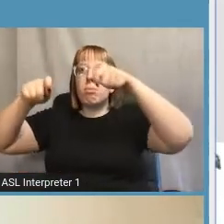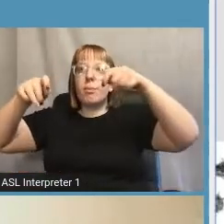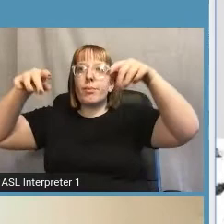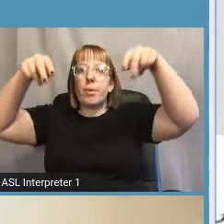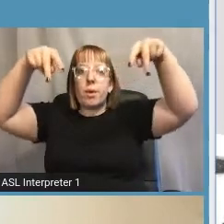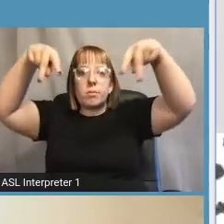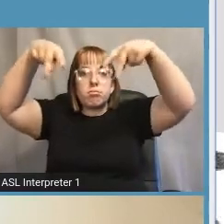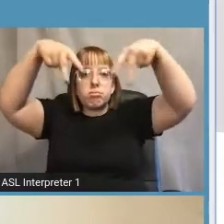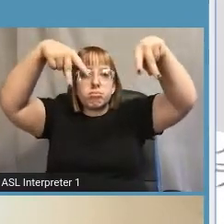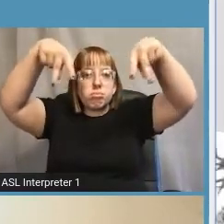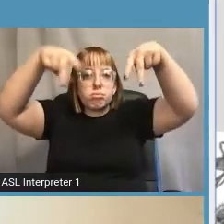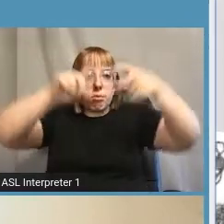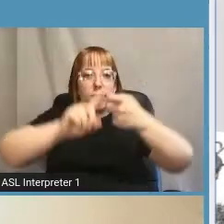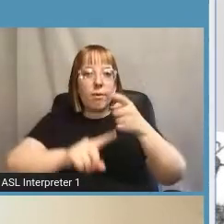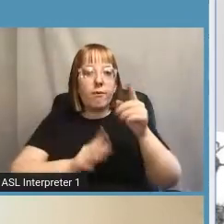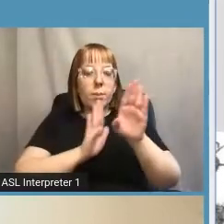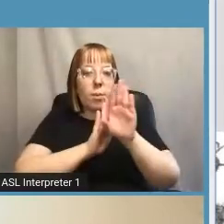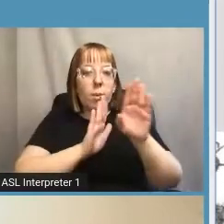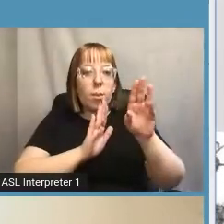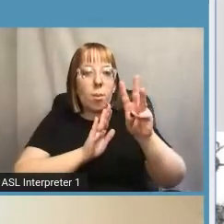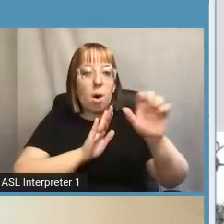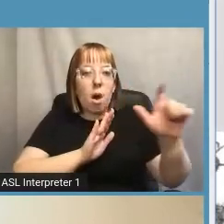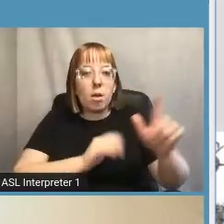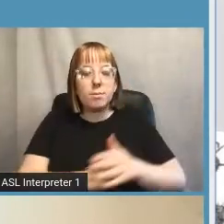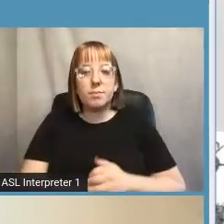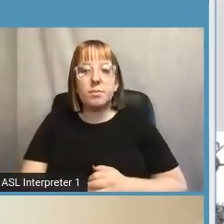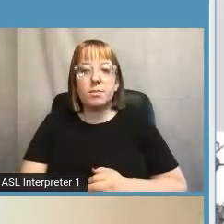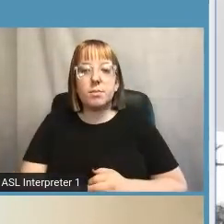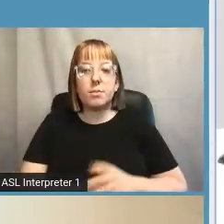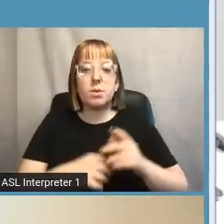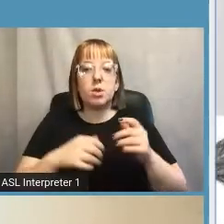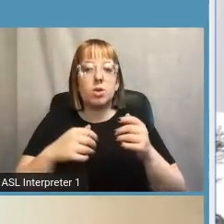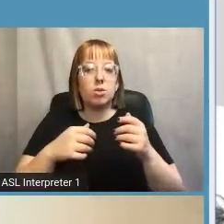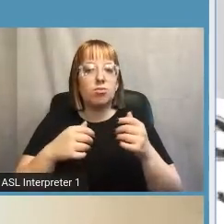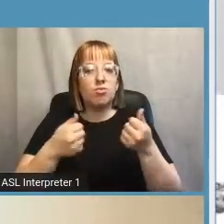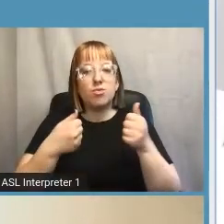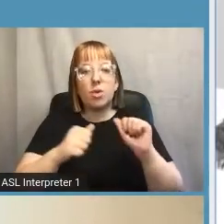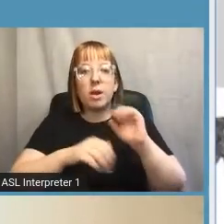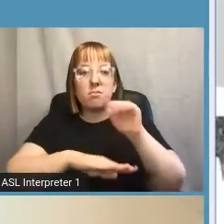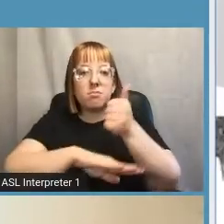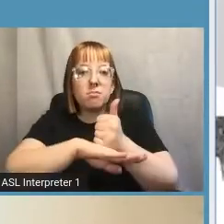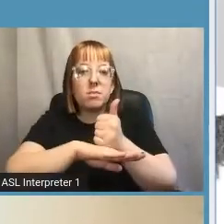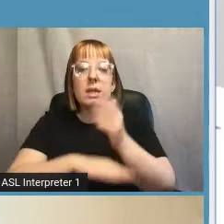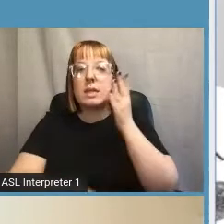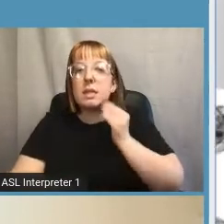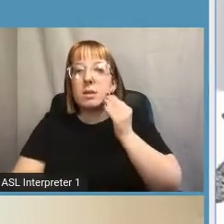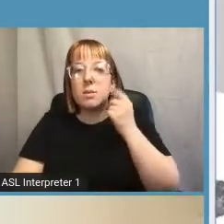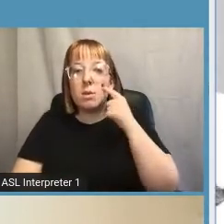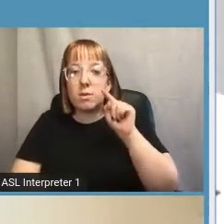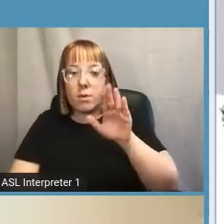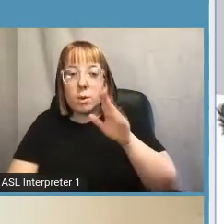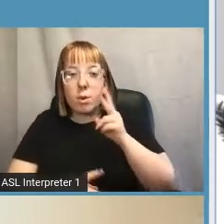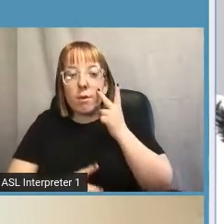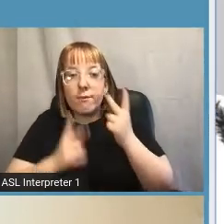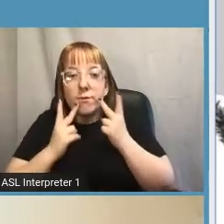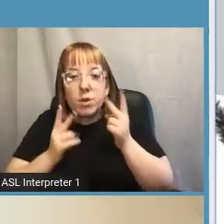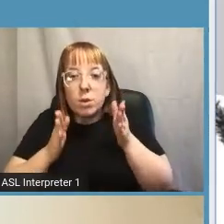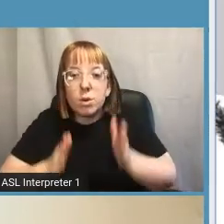so trying to create um a spa uh an experience that you would see in a physical gallery in real life